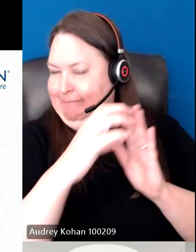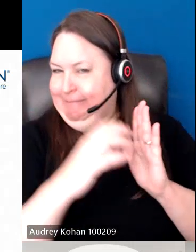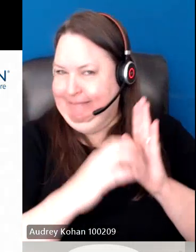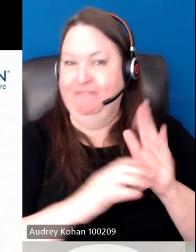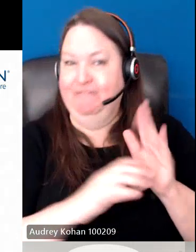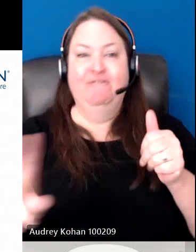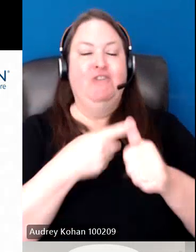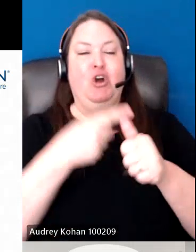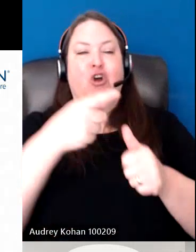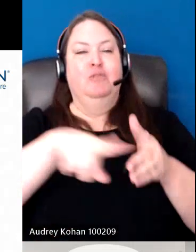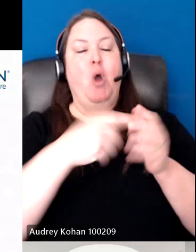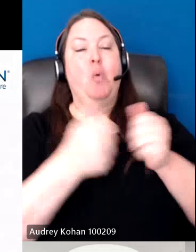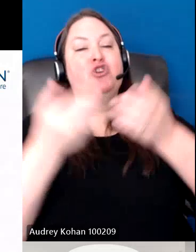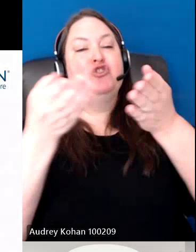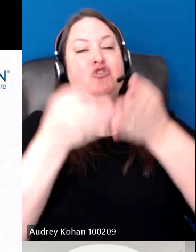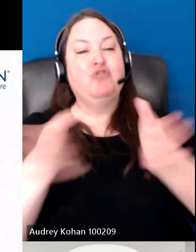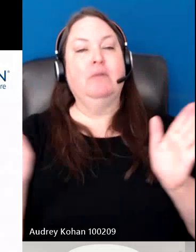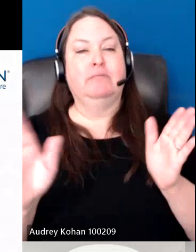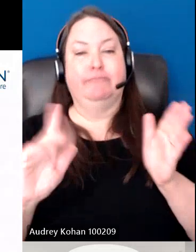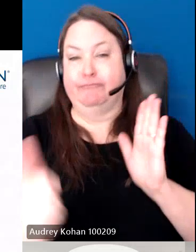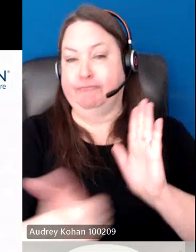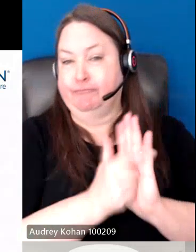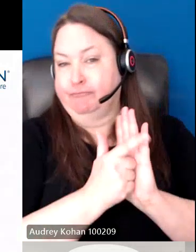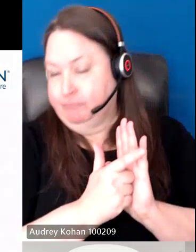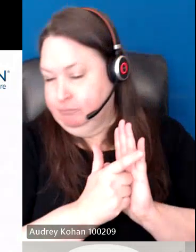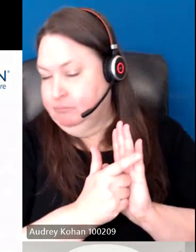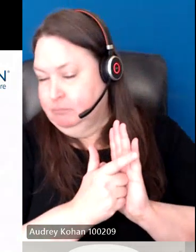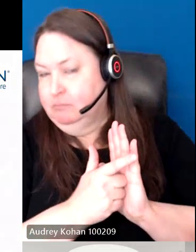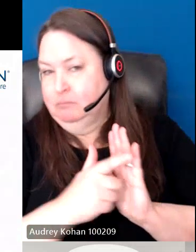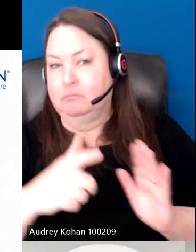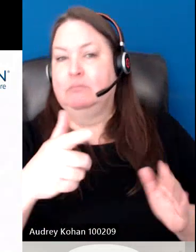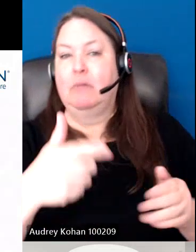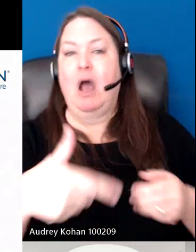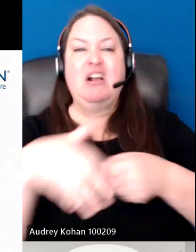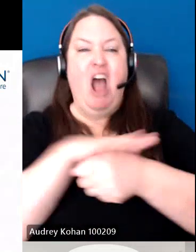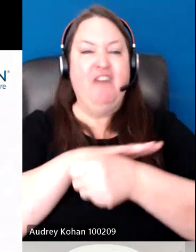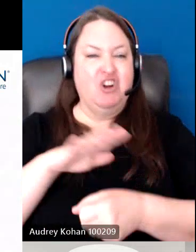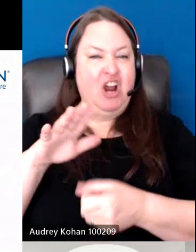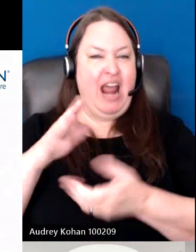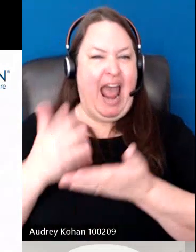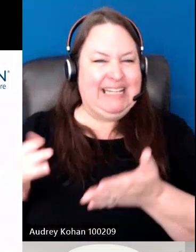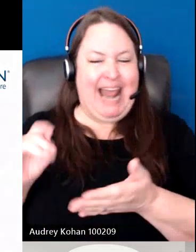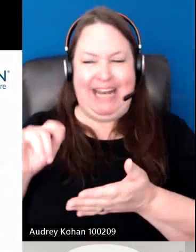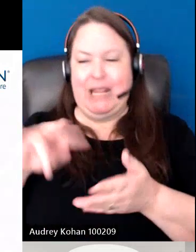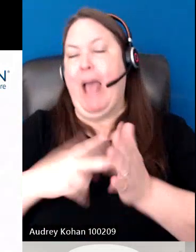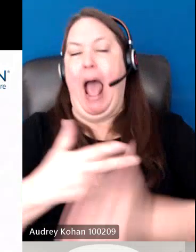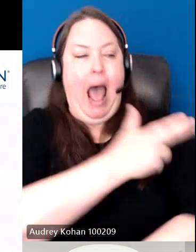with a a general prohibition uh that a covered entity Hospital health system health insurance